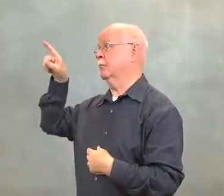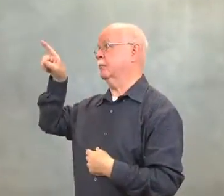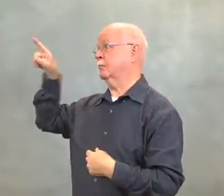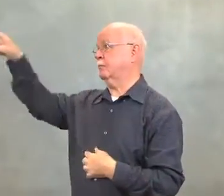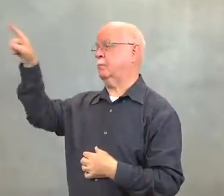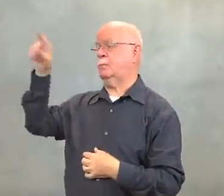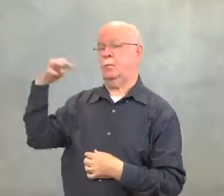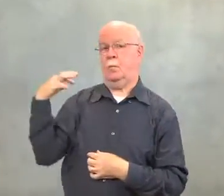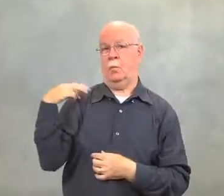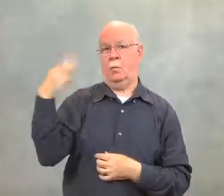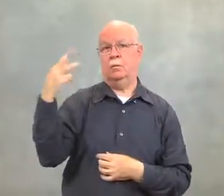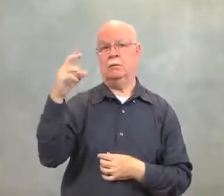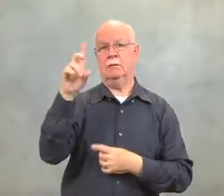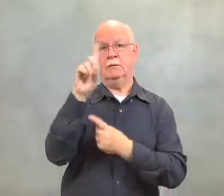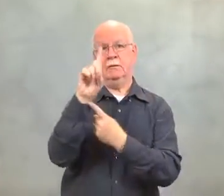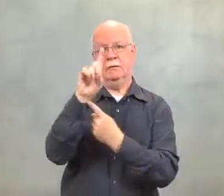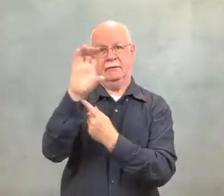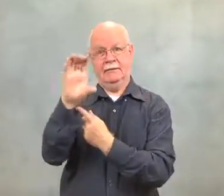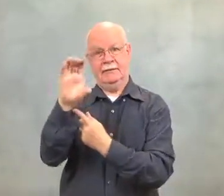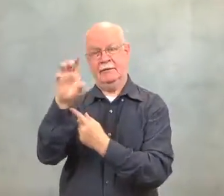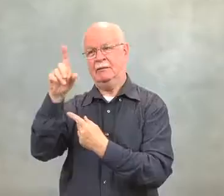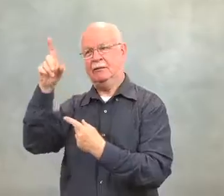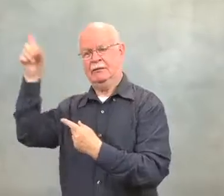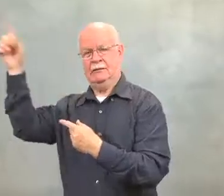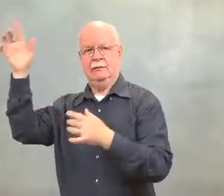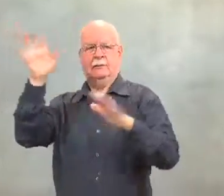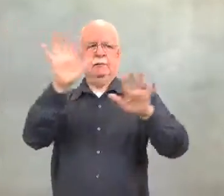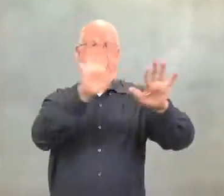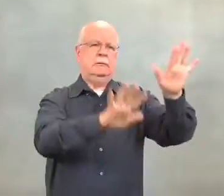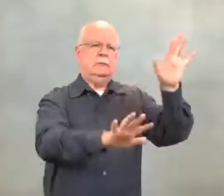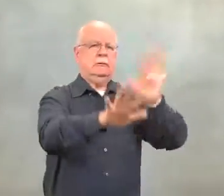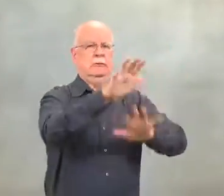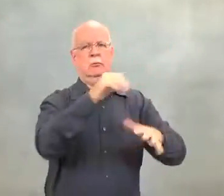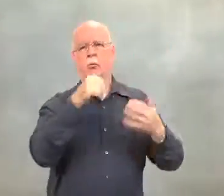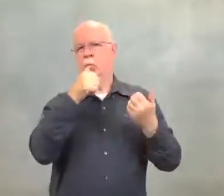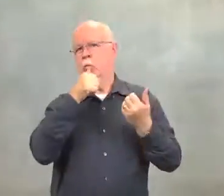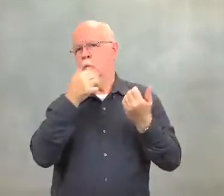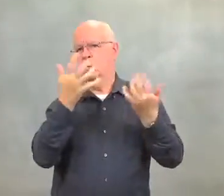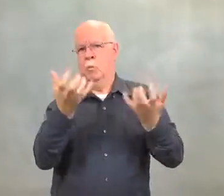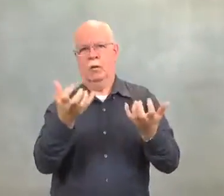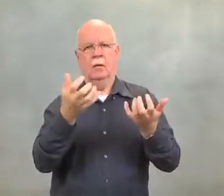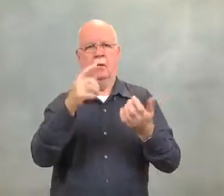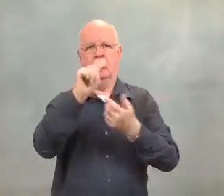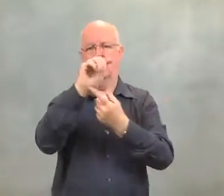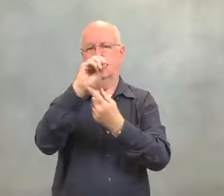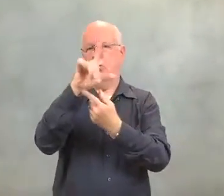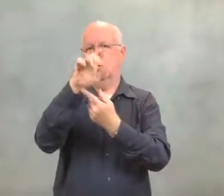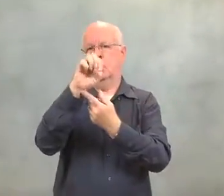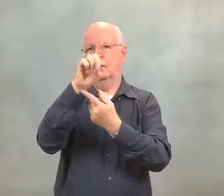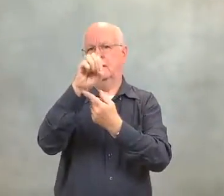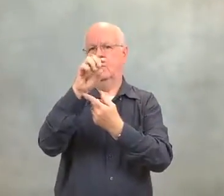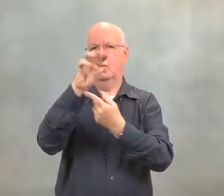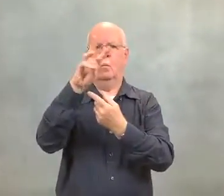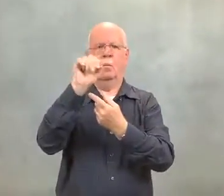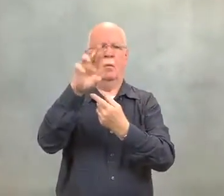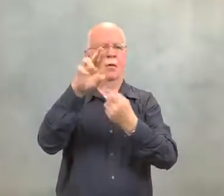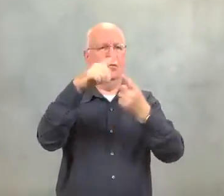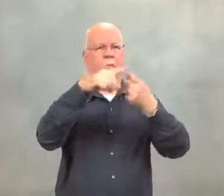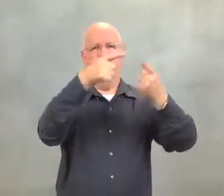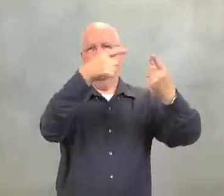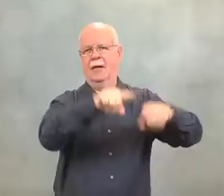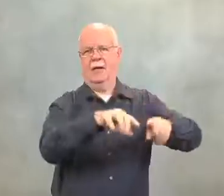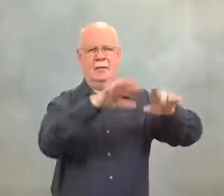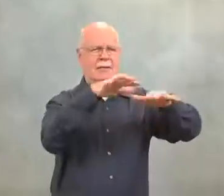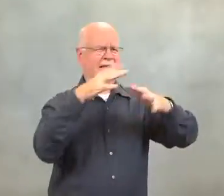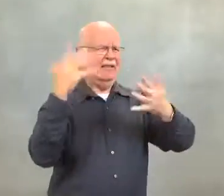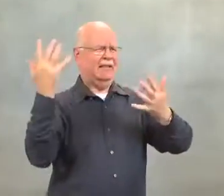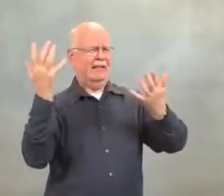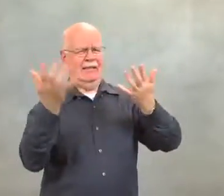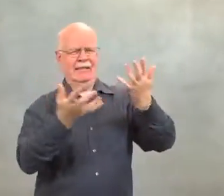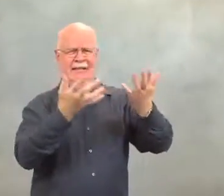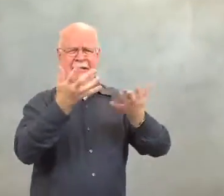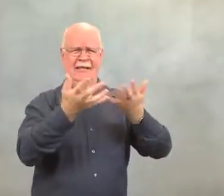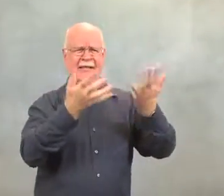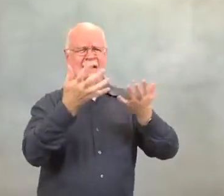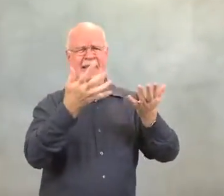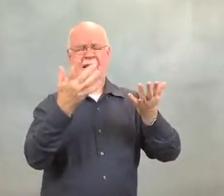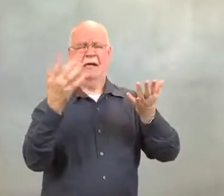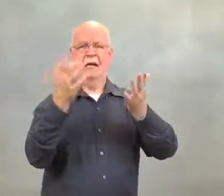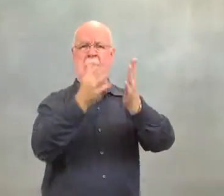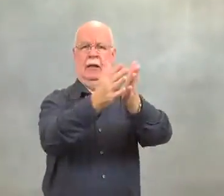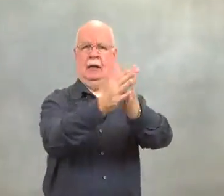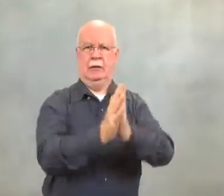Washington, D.C. didn't want this war to take place.